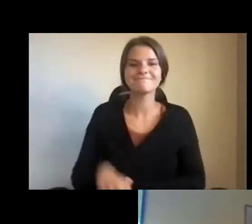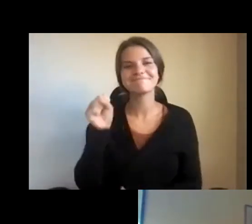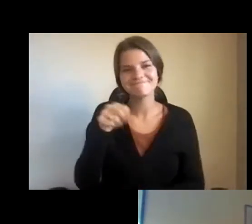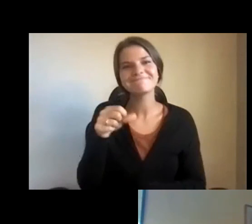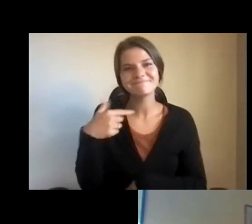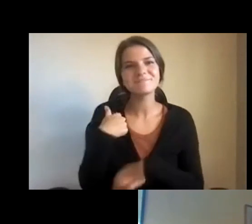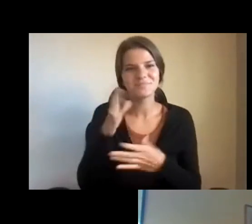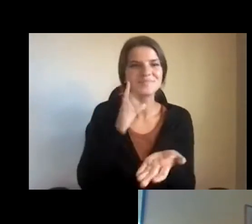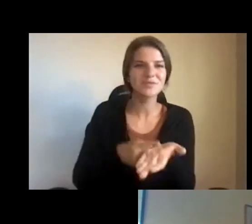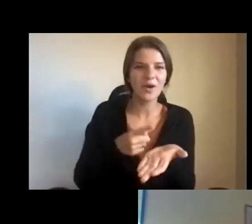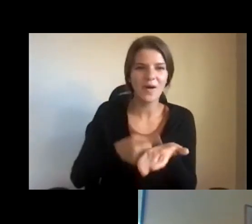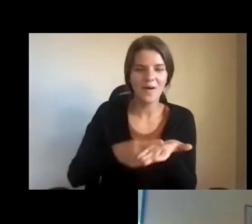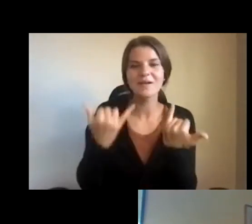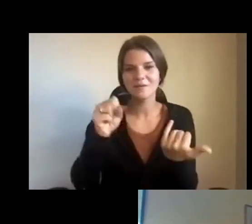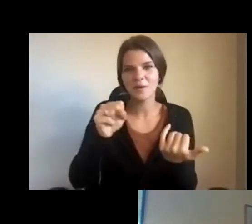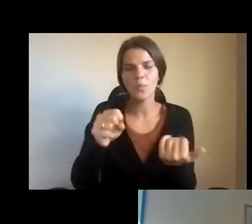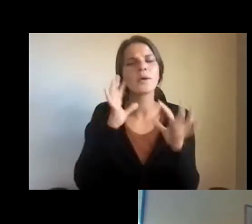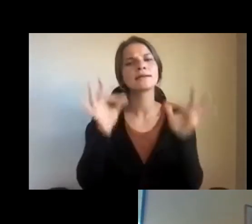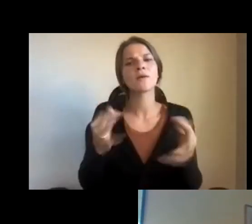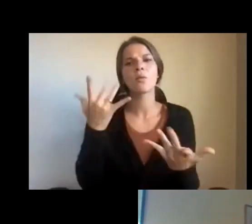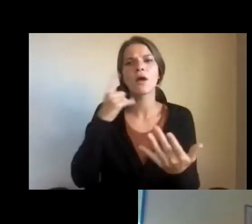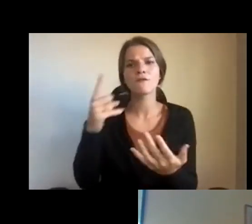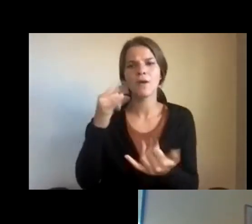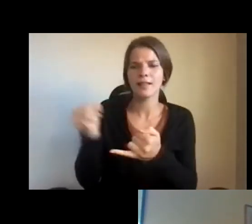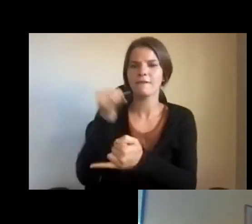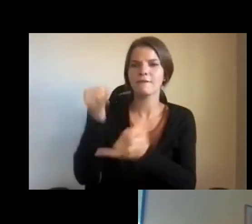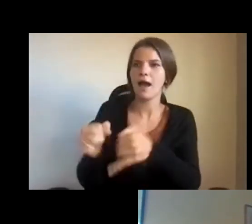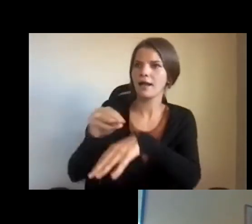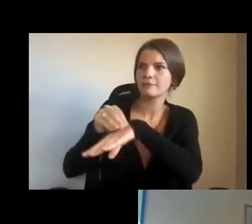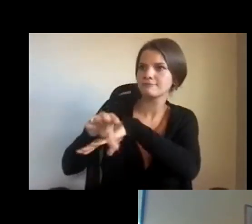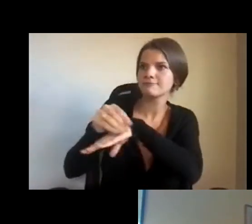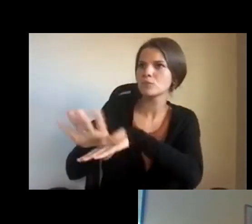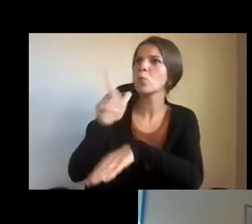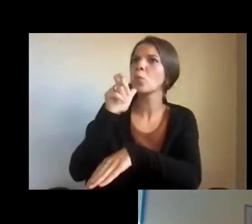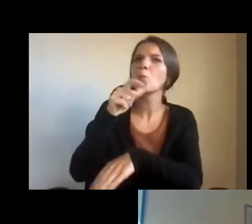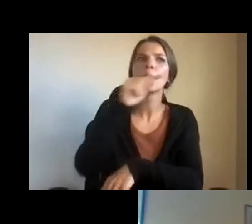the certainly the final guidance on what that will look like and who needs to have them. As that